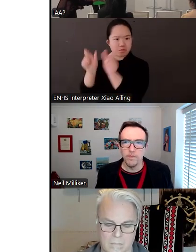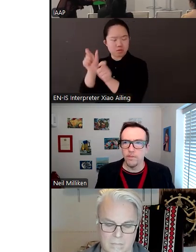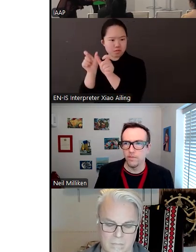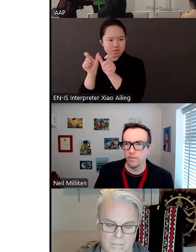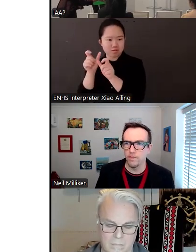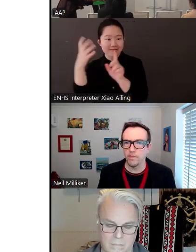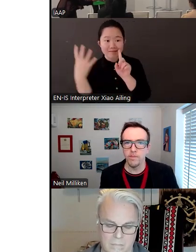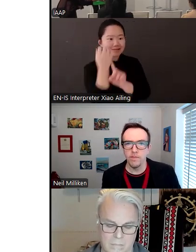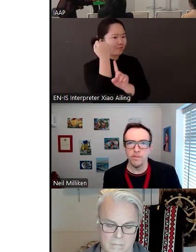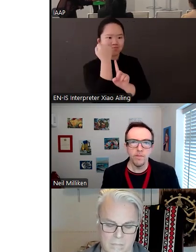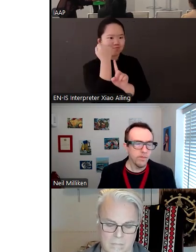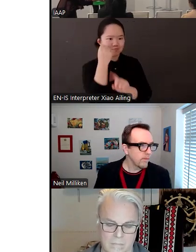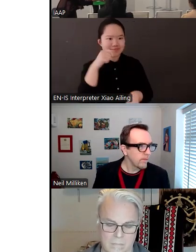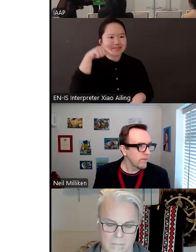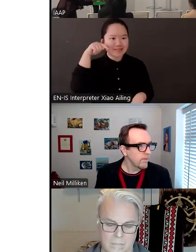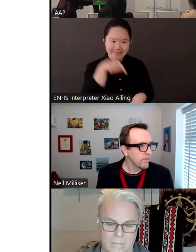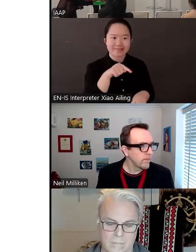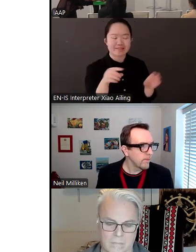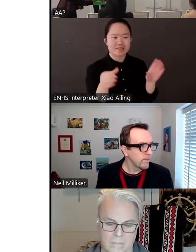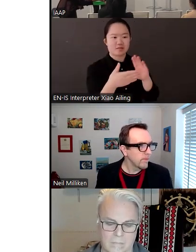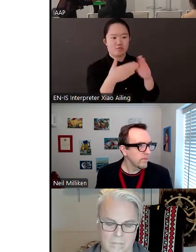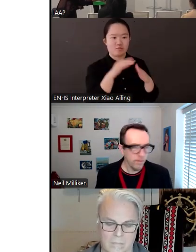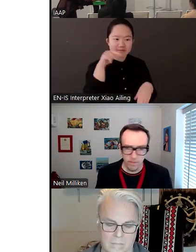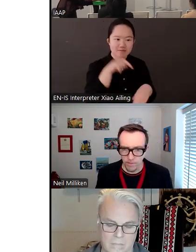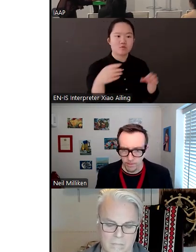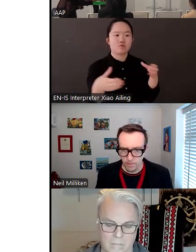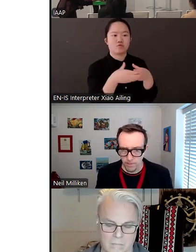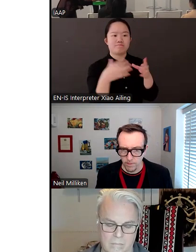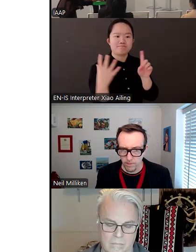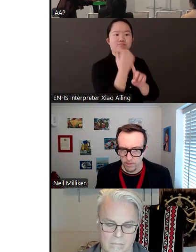So I'm happy that it also came out and gave me the opportunity to mention this.